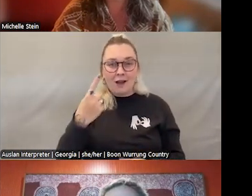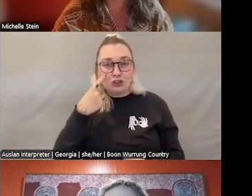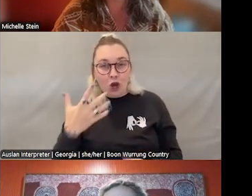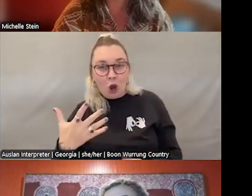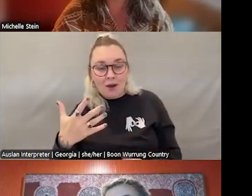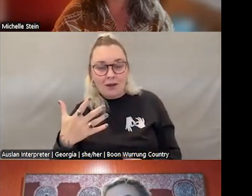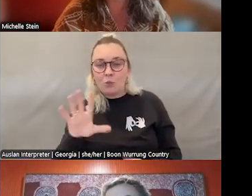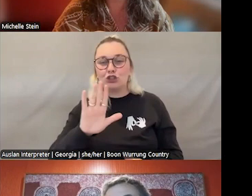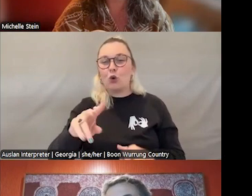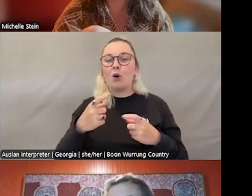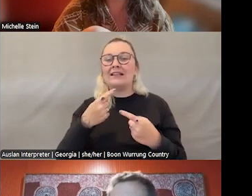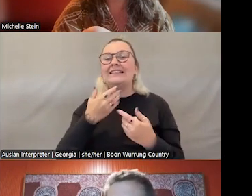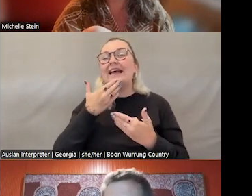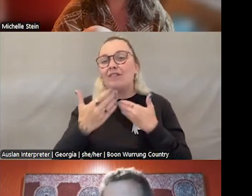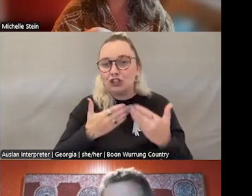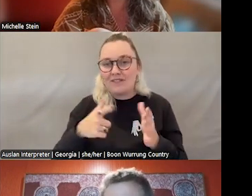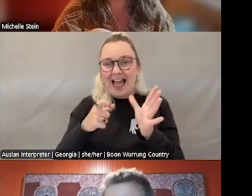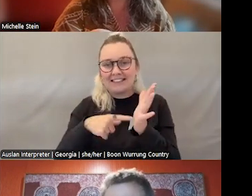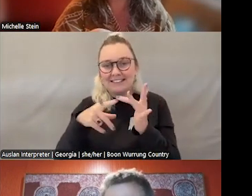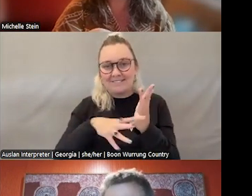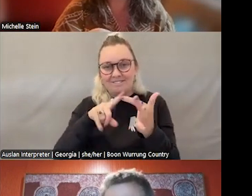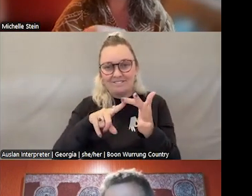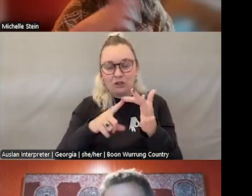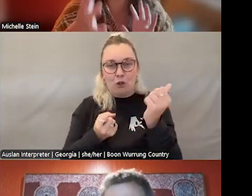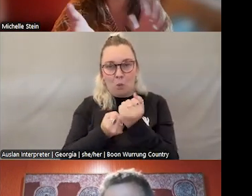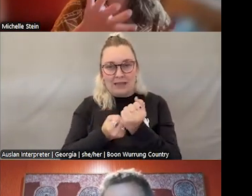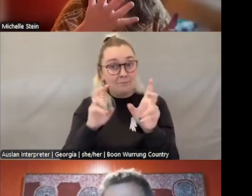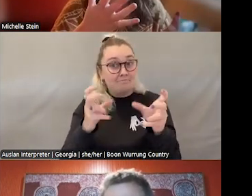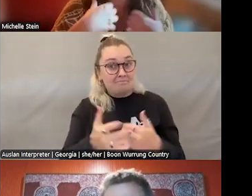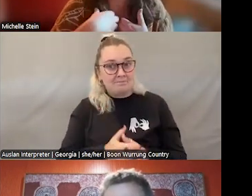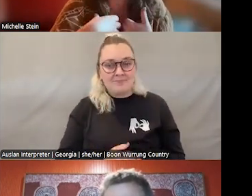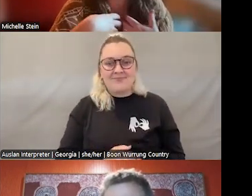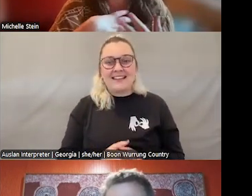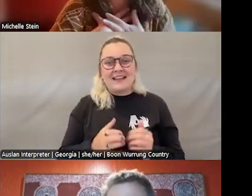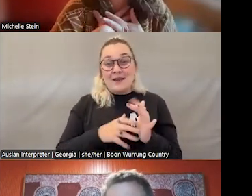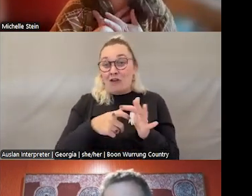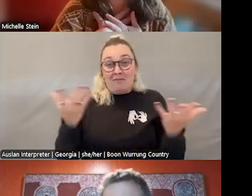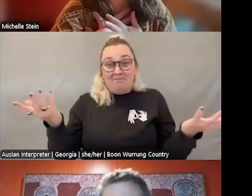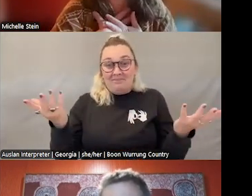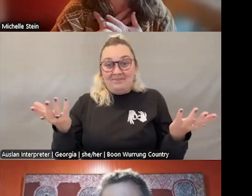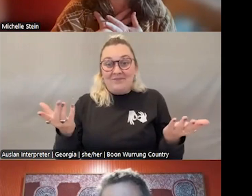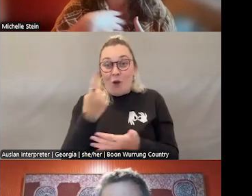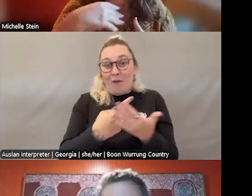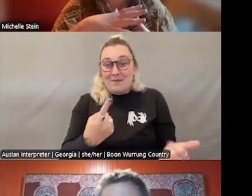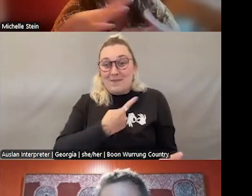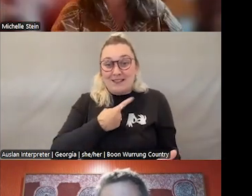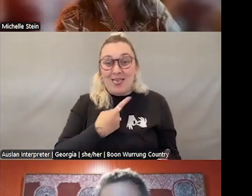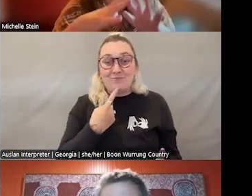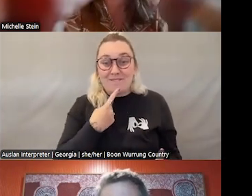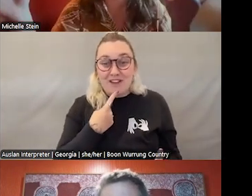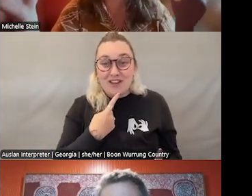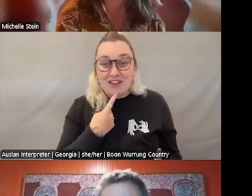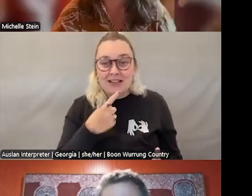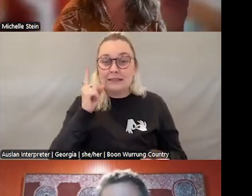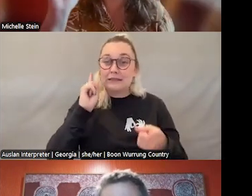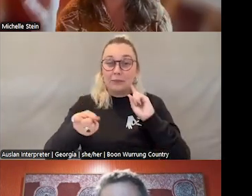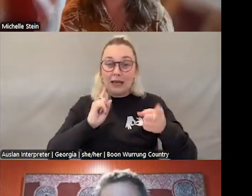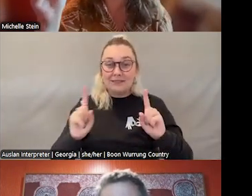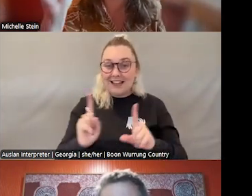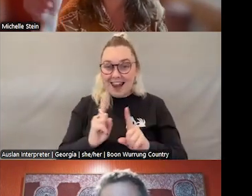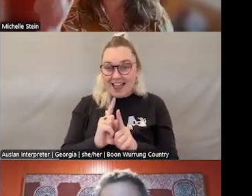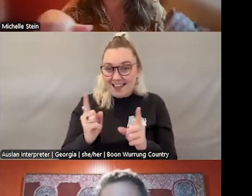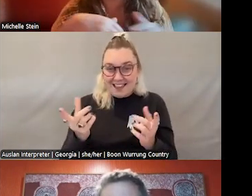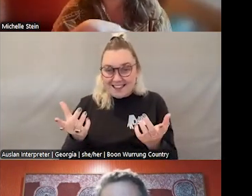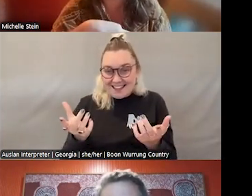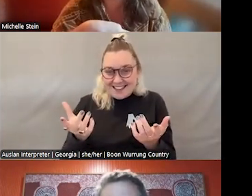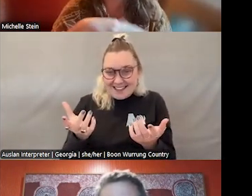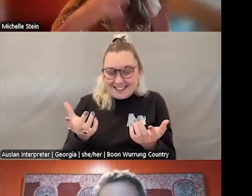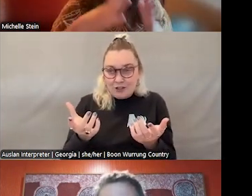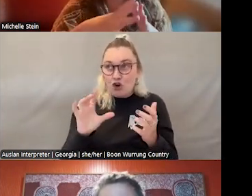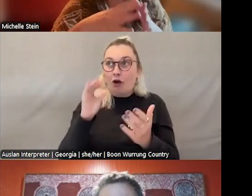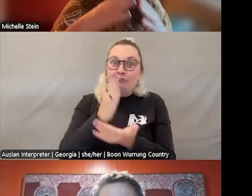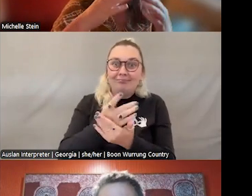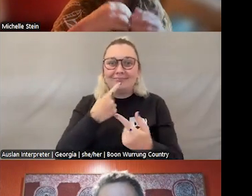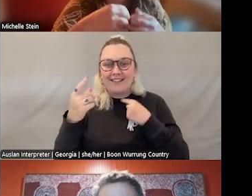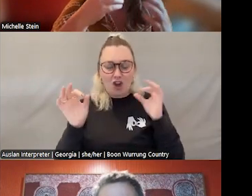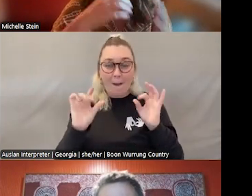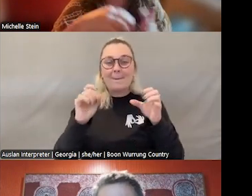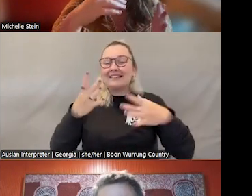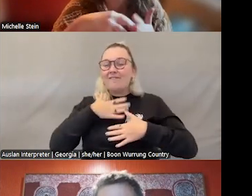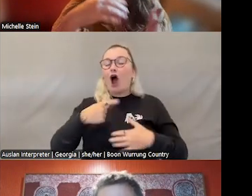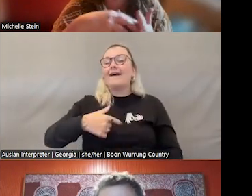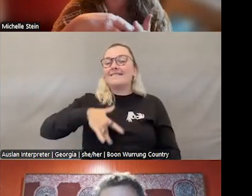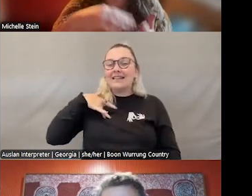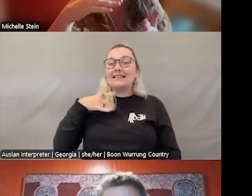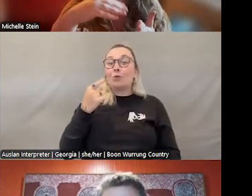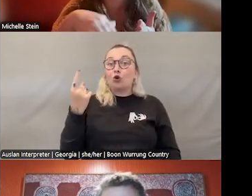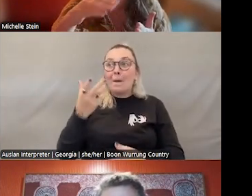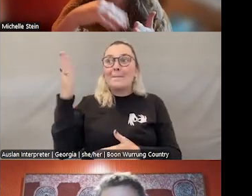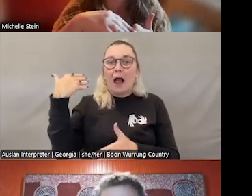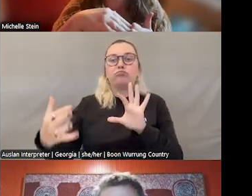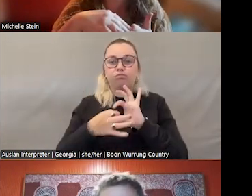is your definition of activ >> I take it someone you said two years